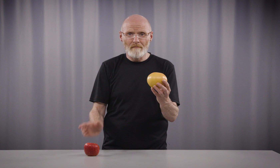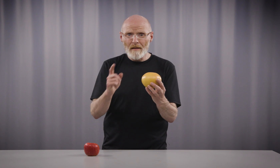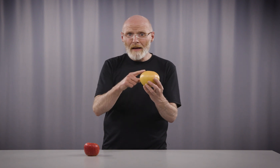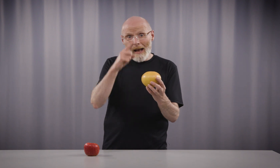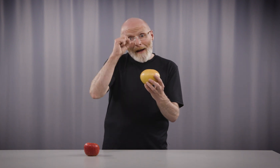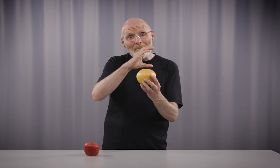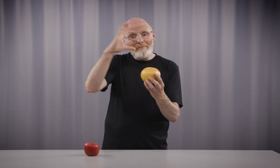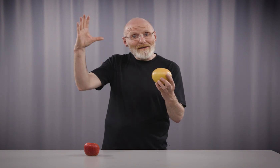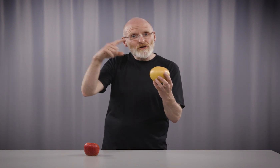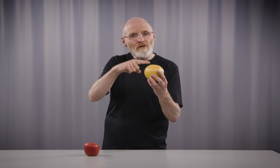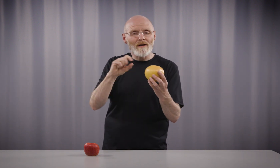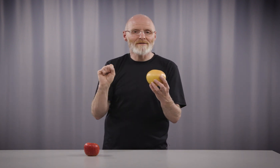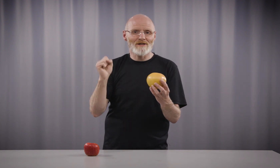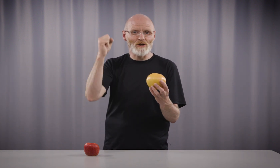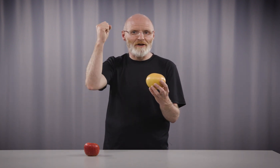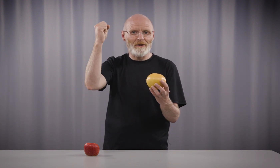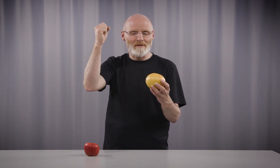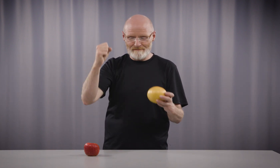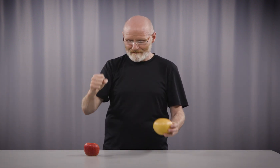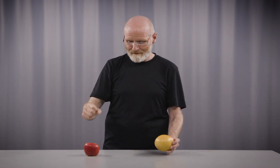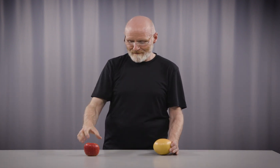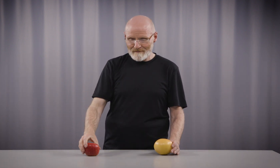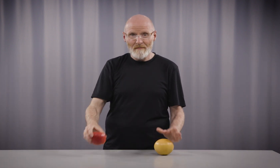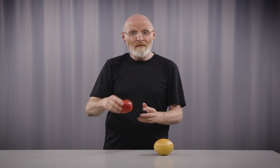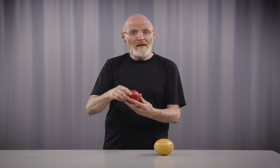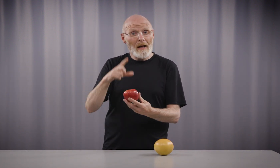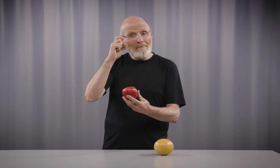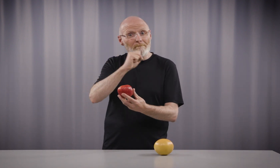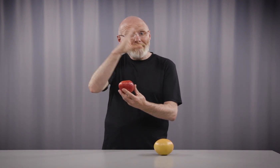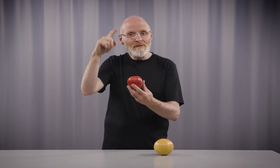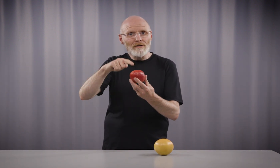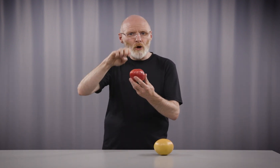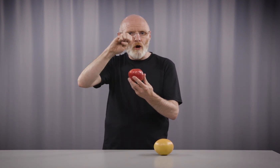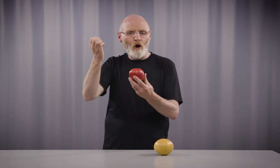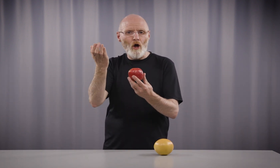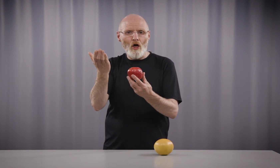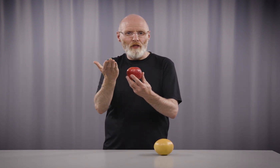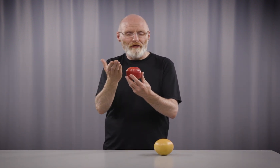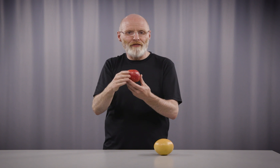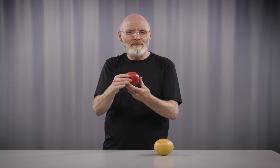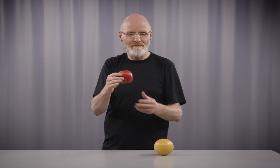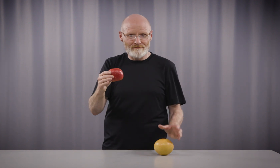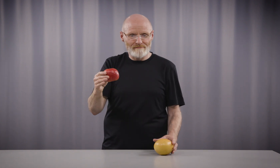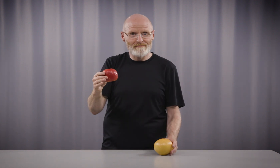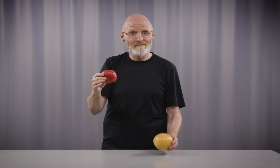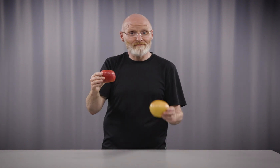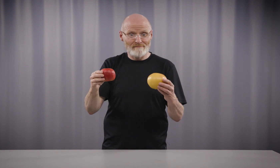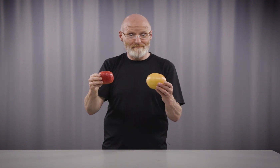So imagine this grapefruit is the sun. And let's pretend that this apple is the earth.